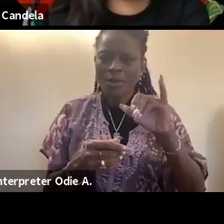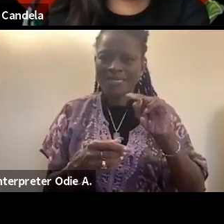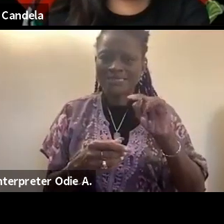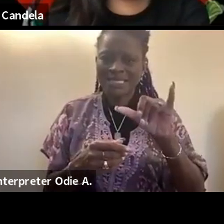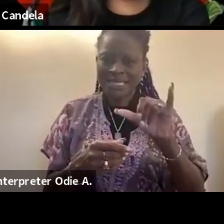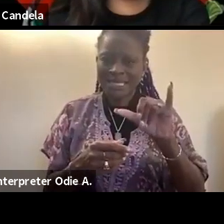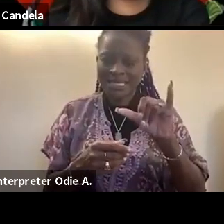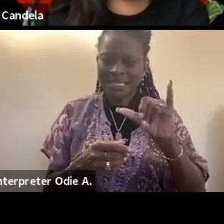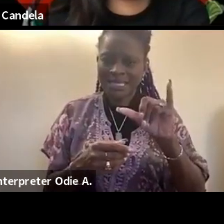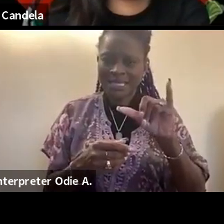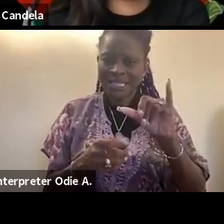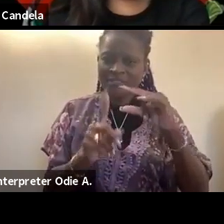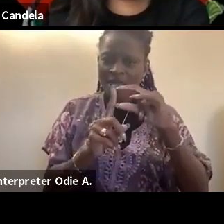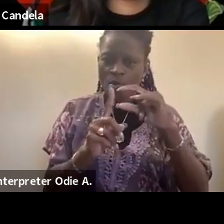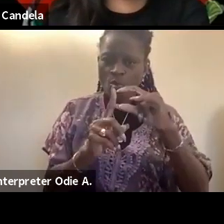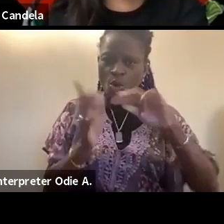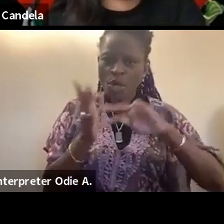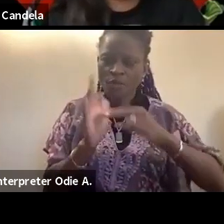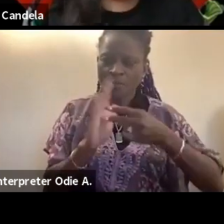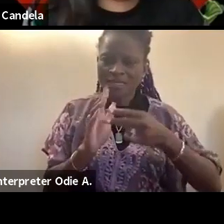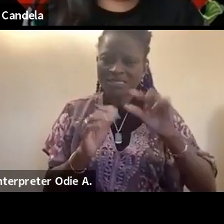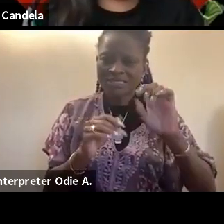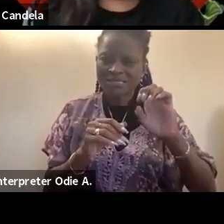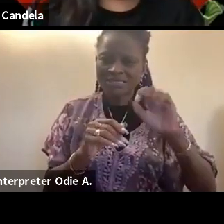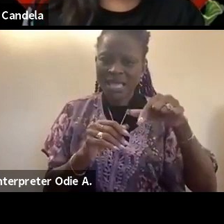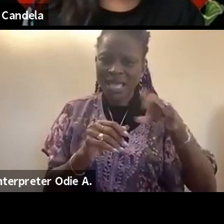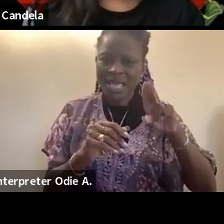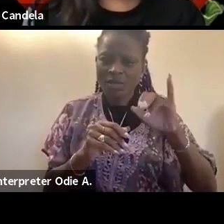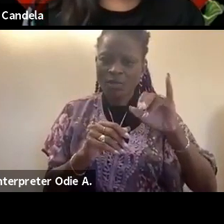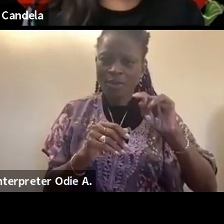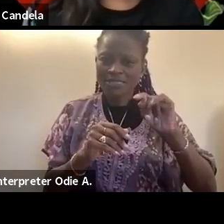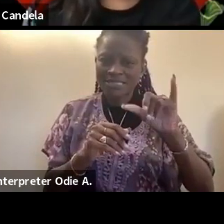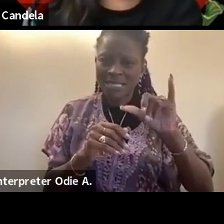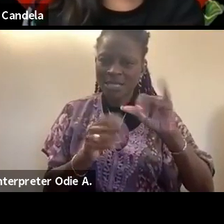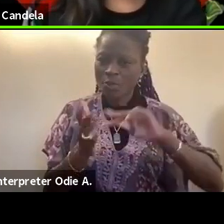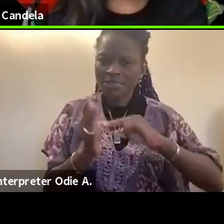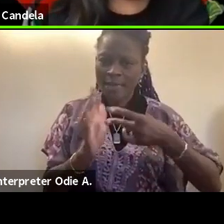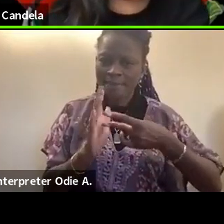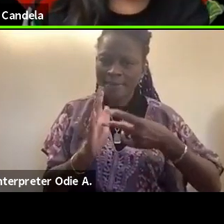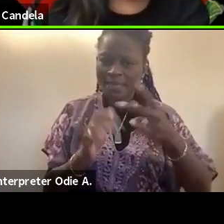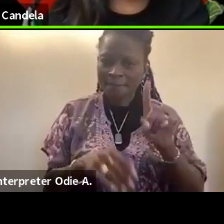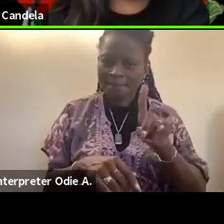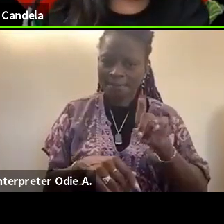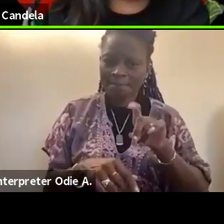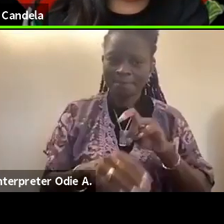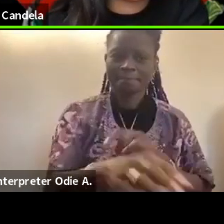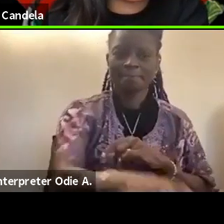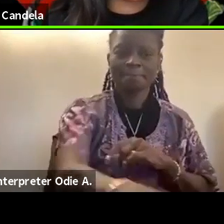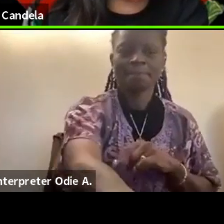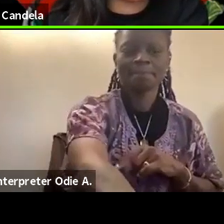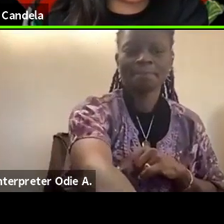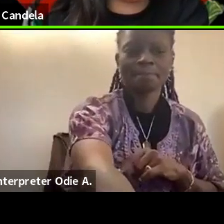what does it mean to have an equity lens in our vaccination efforts? That's a really good question, Paul.